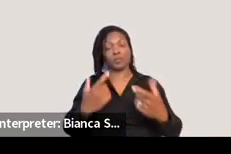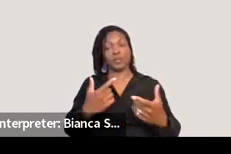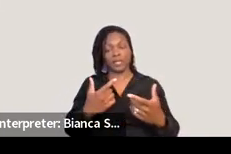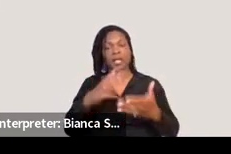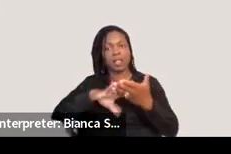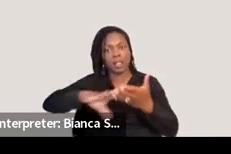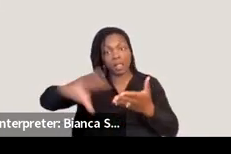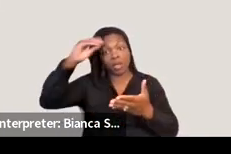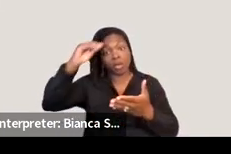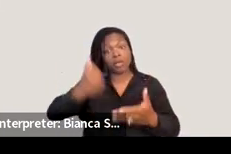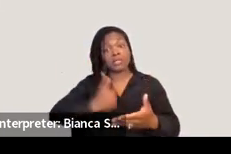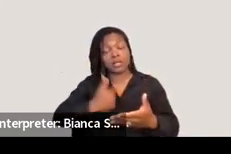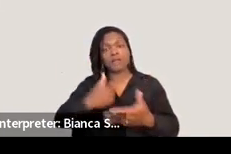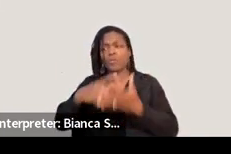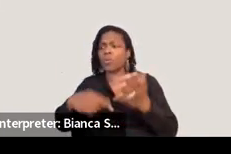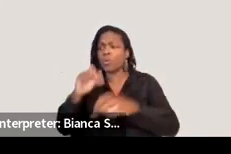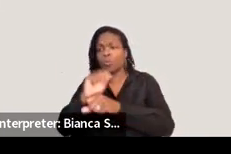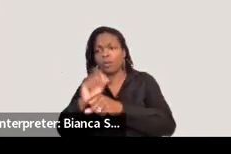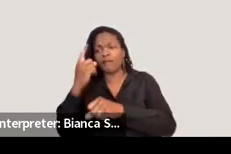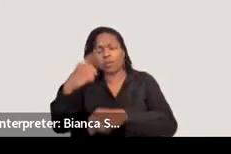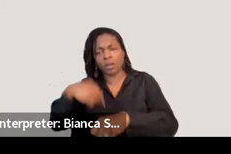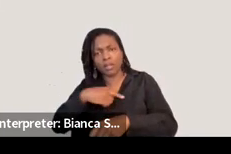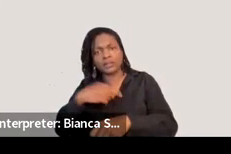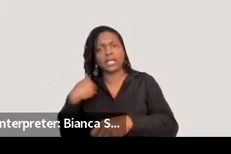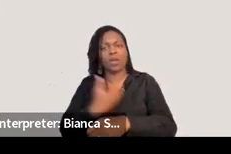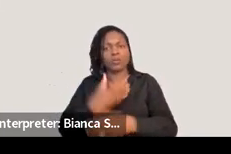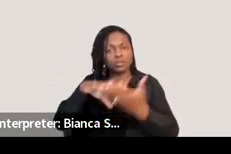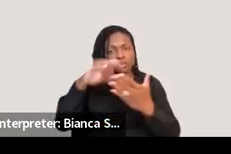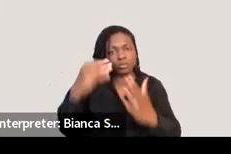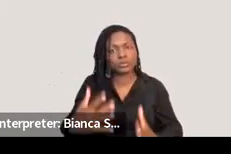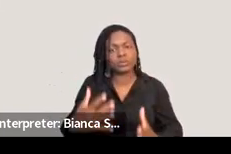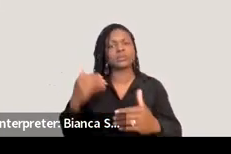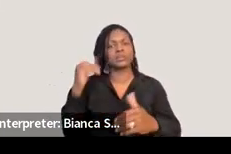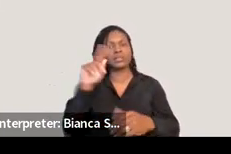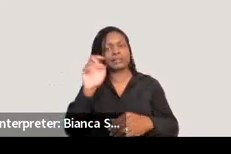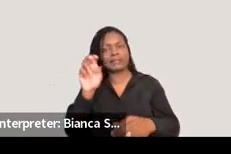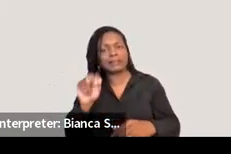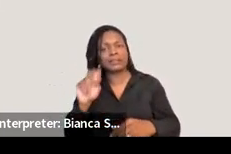Students or individuals are adolescents with emotional disabilities. We're not only being a service to them, but we're being a service to our community.